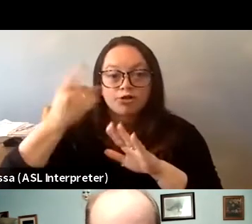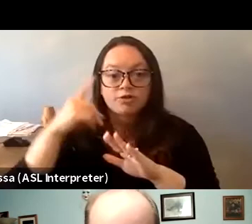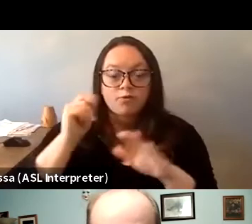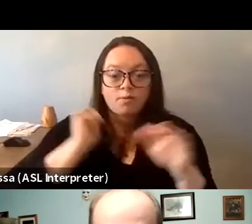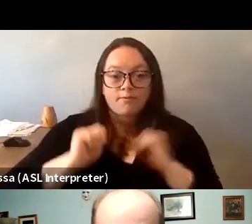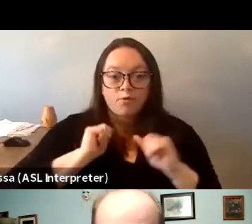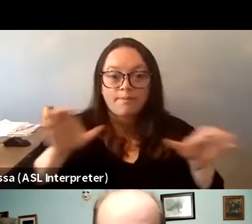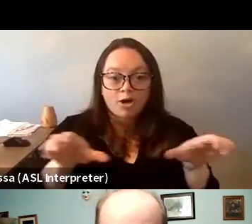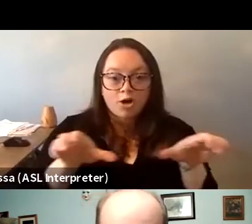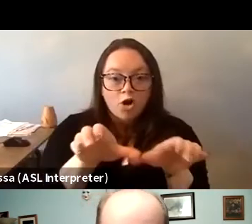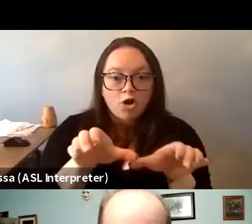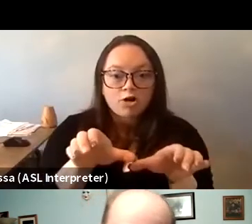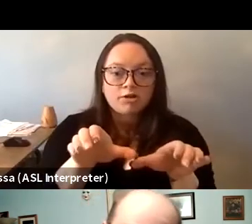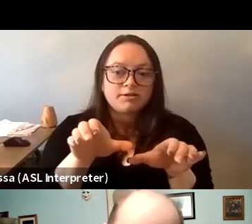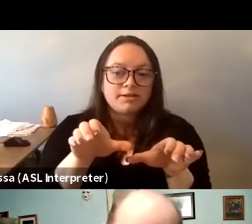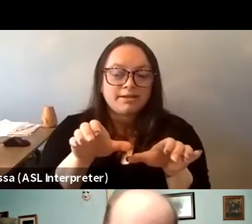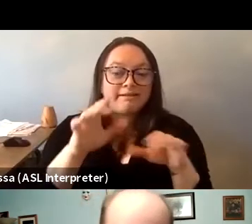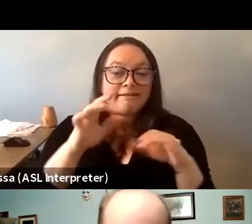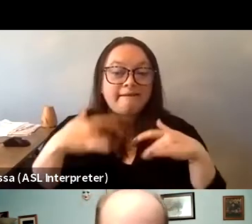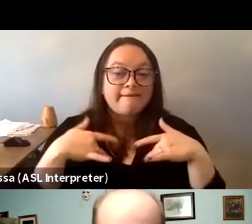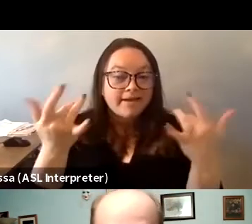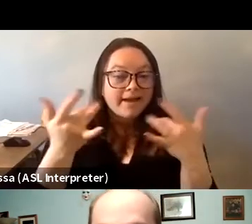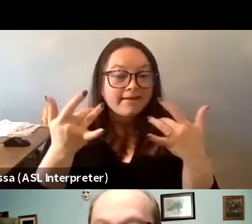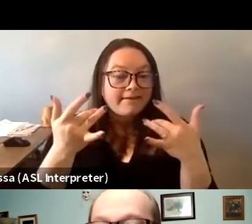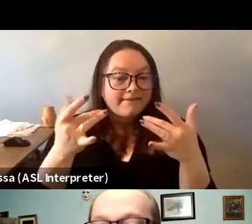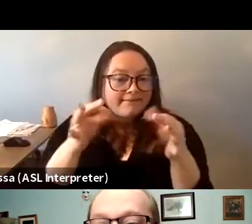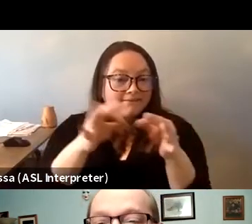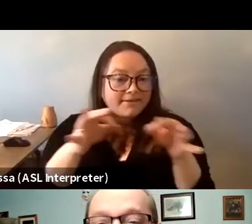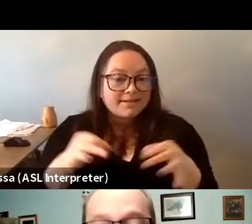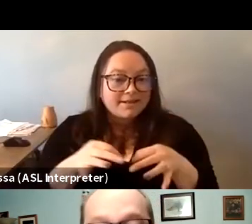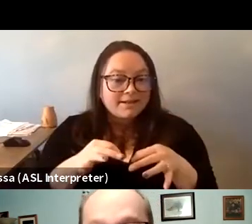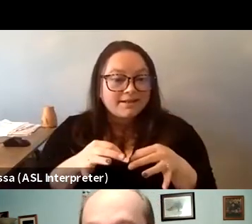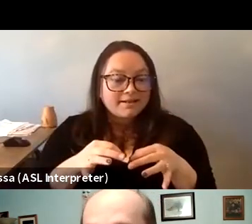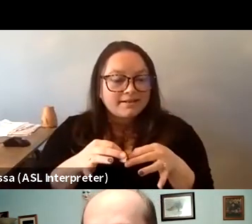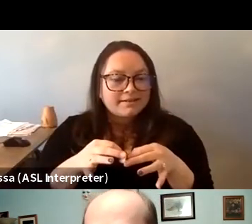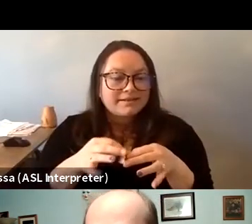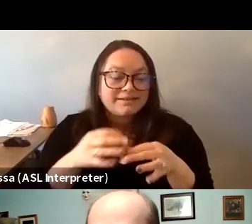facilities. Short, I handle the events for the college. I